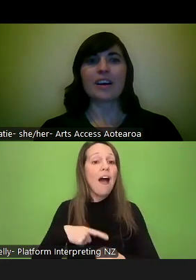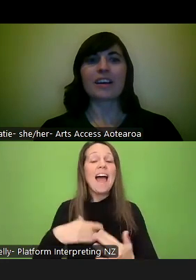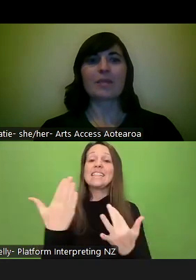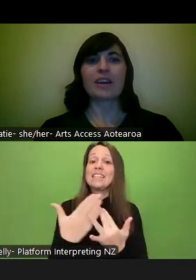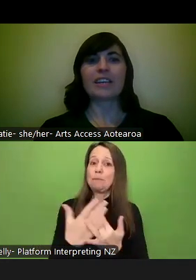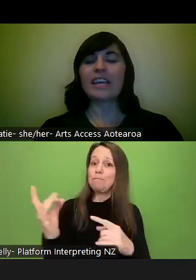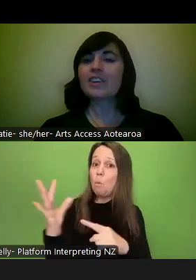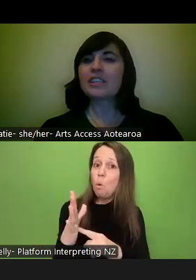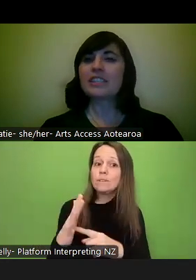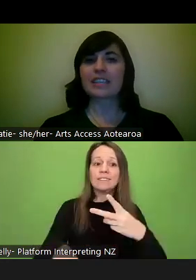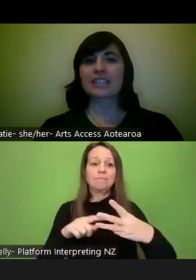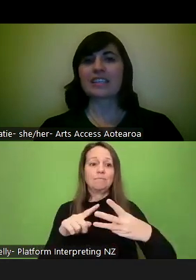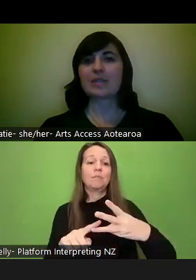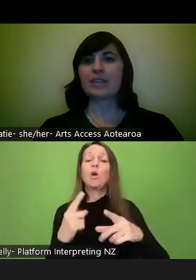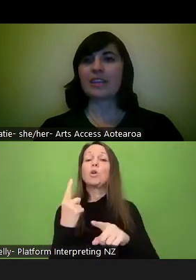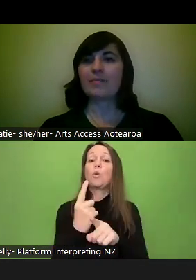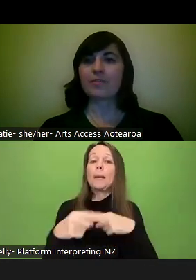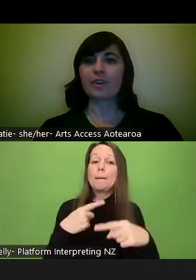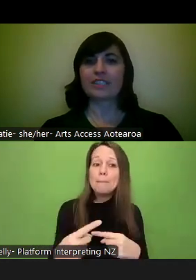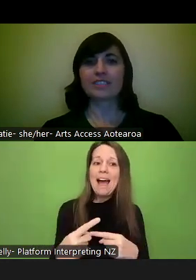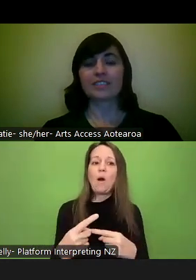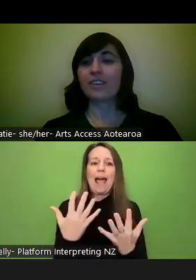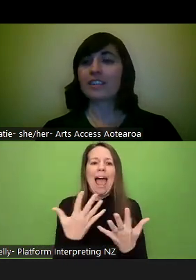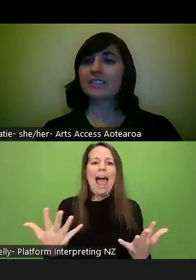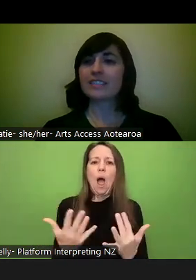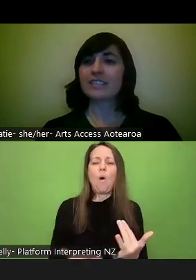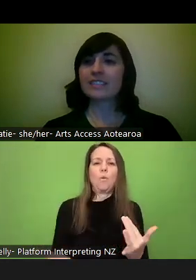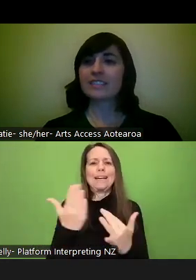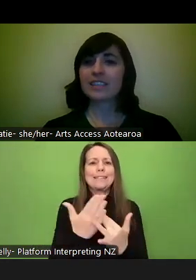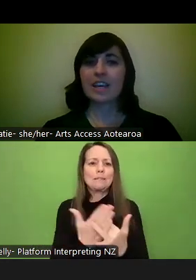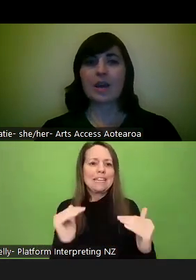talking about increasing accessibility for artists and audiences.